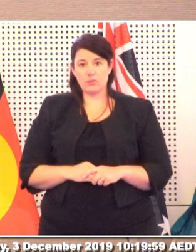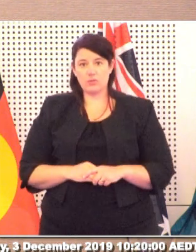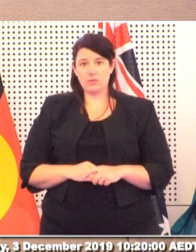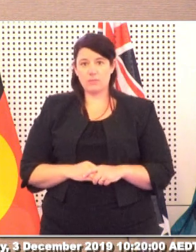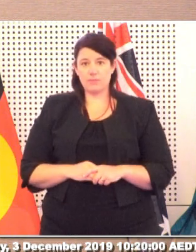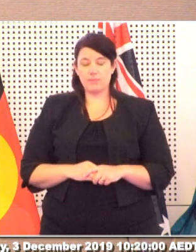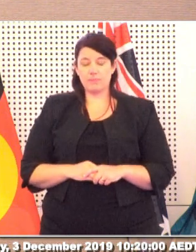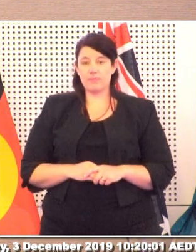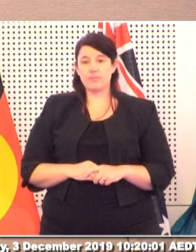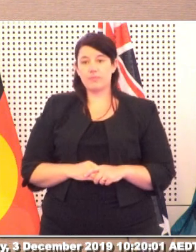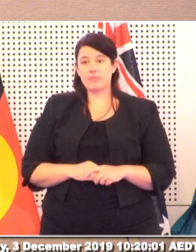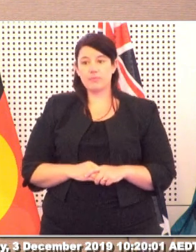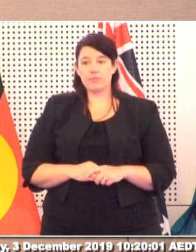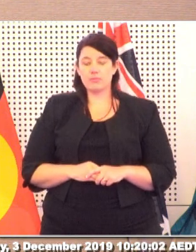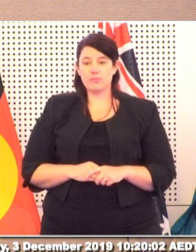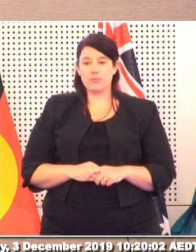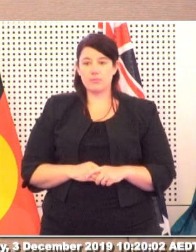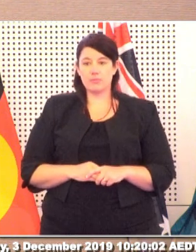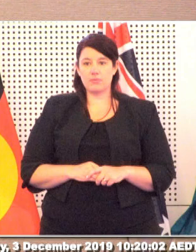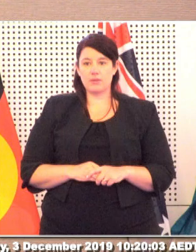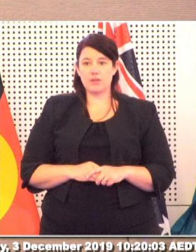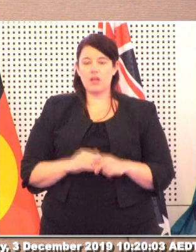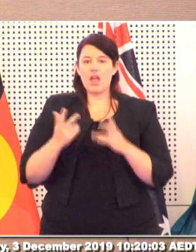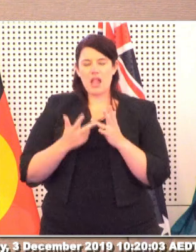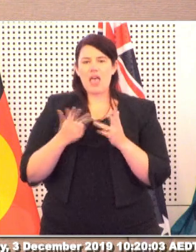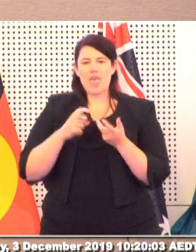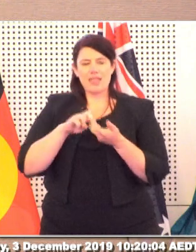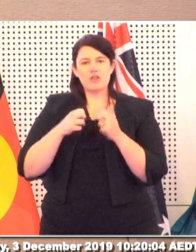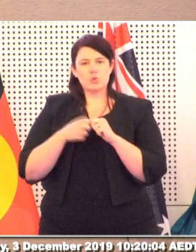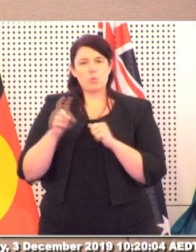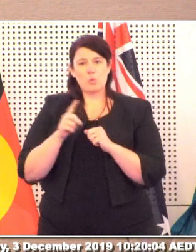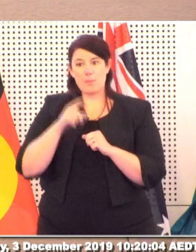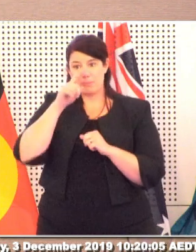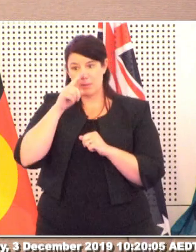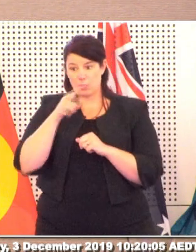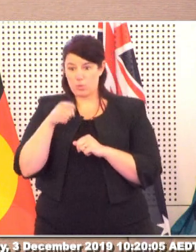Then another issue was particularly families of some residents in institutions